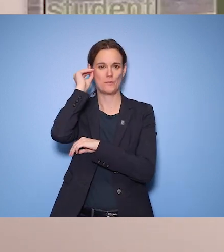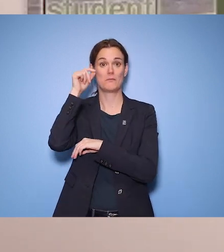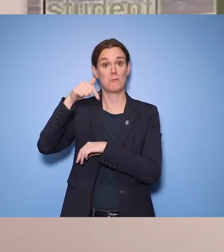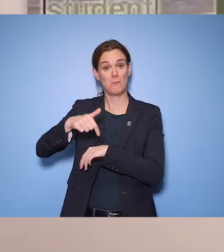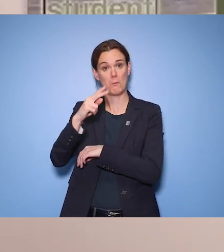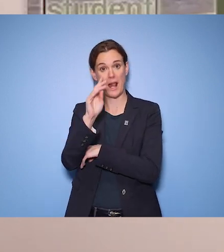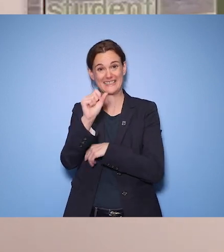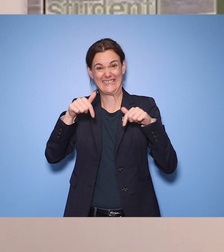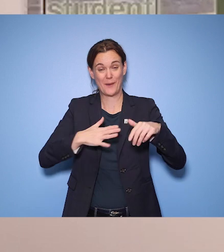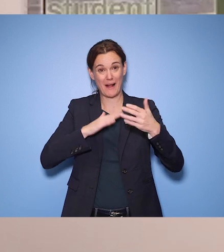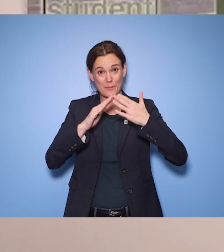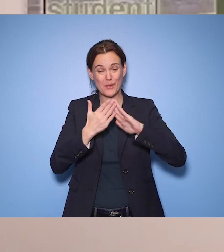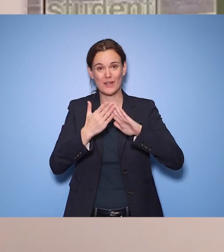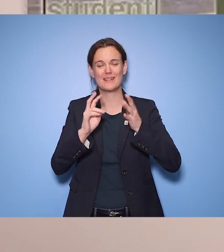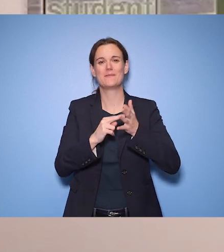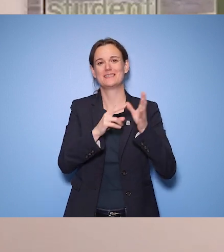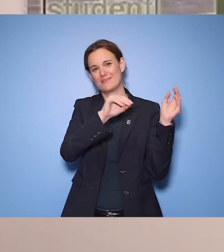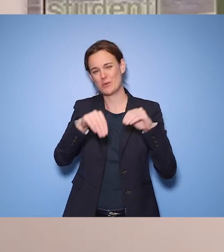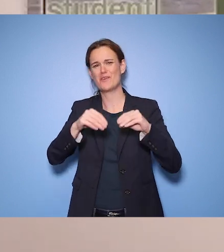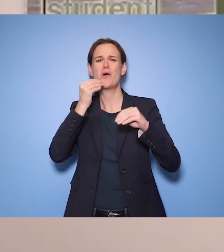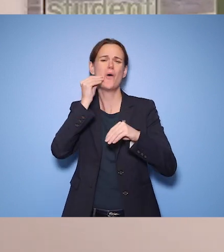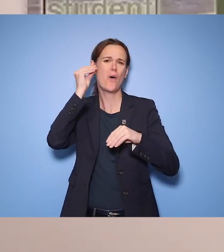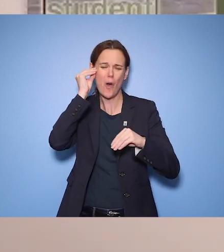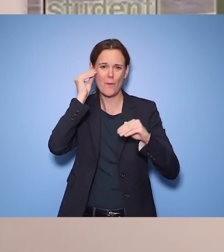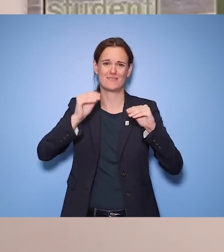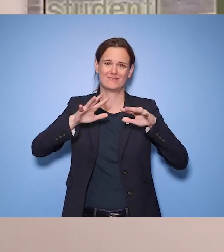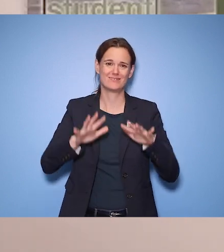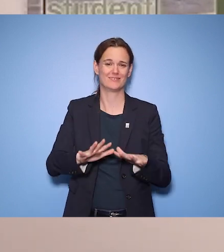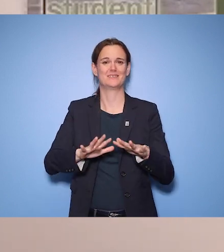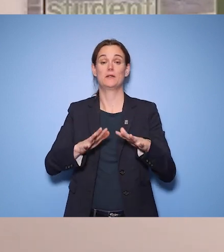in Pictou county meant that I could move home and pursue a focused education in my local community.